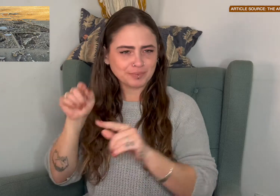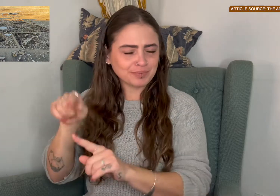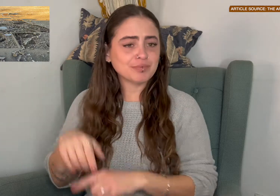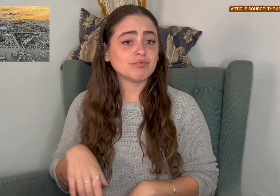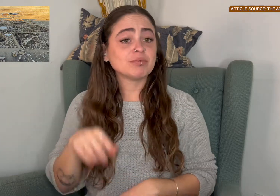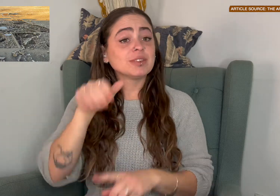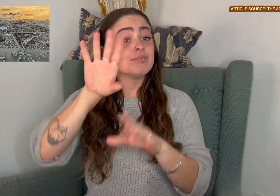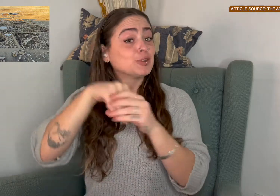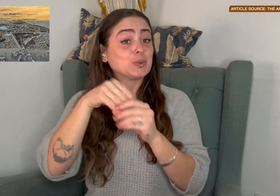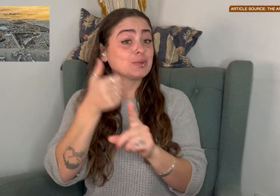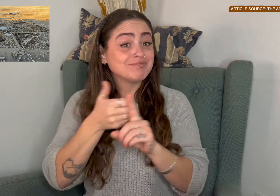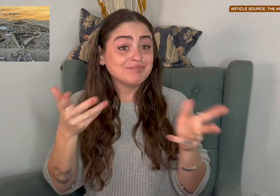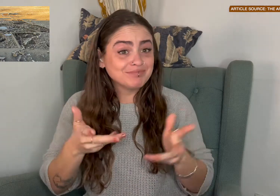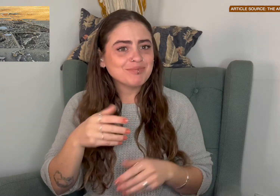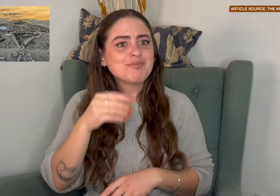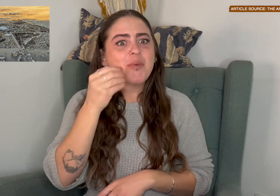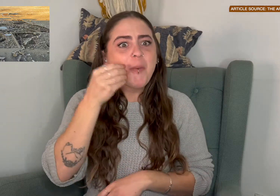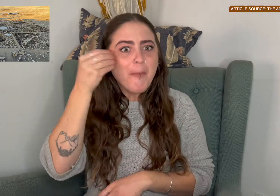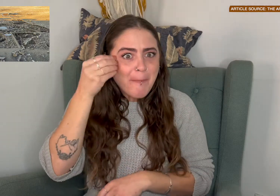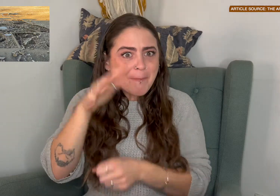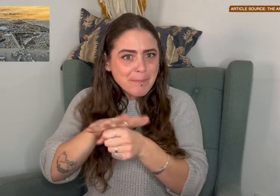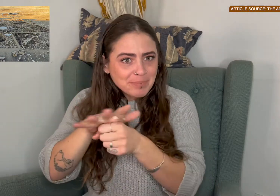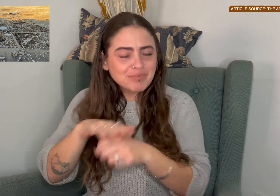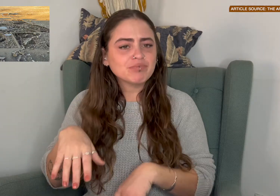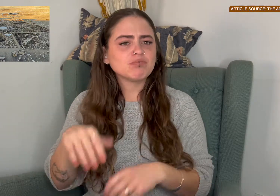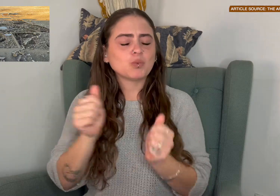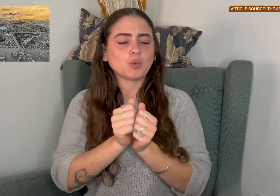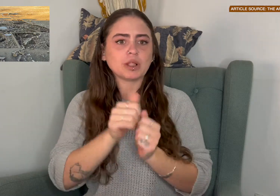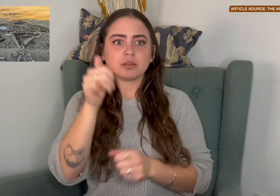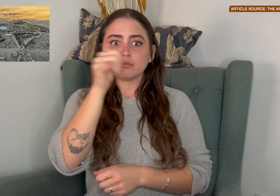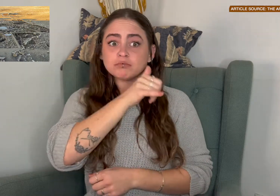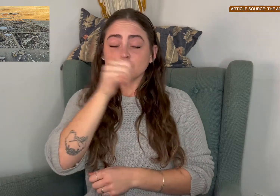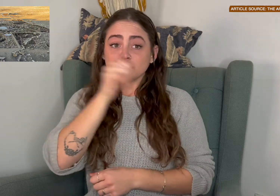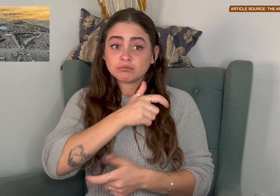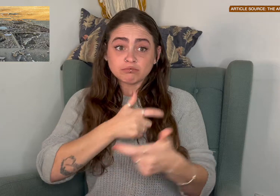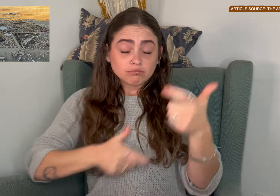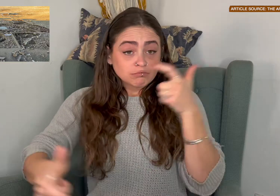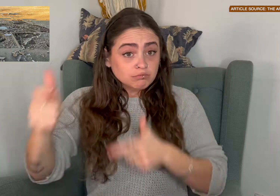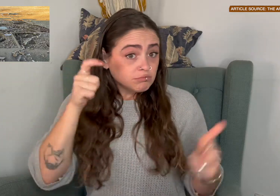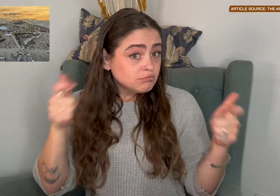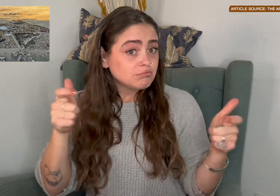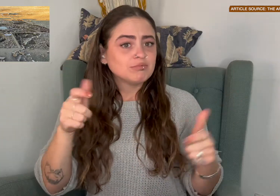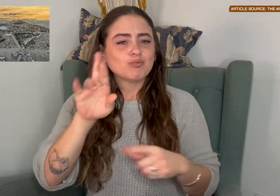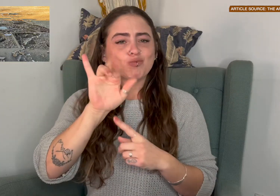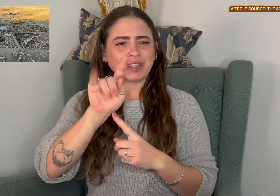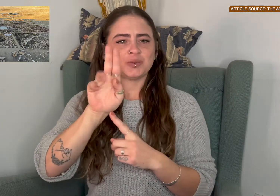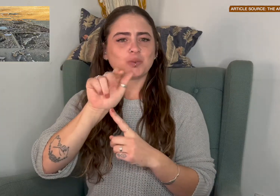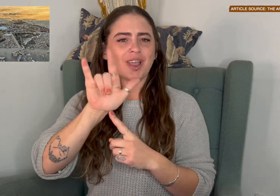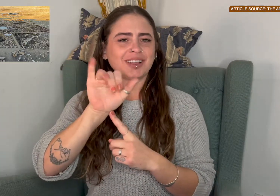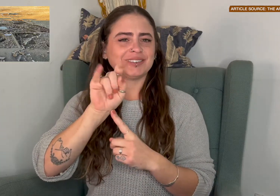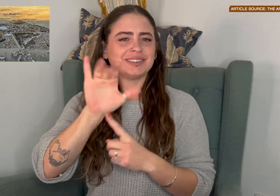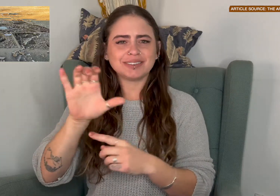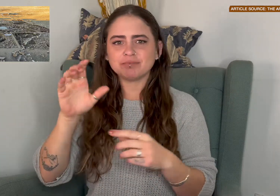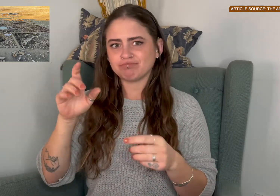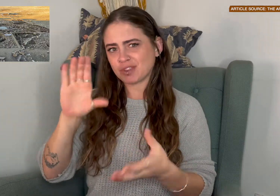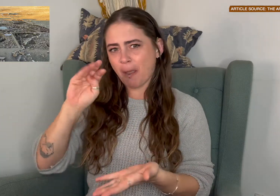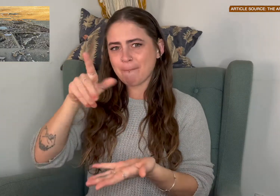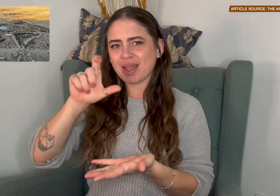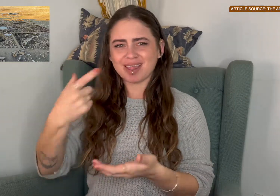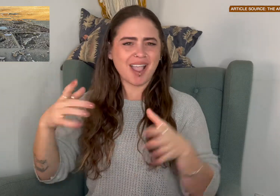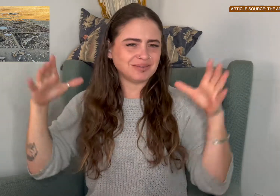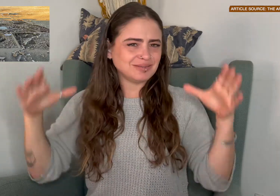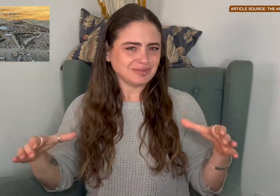includes homes within a vast ritualistic complex